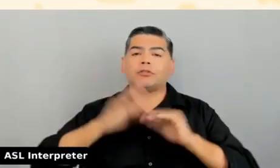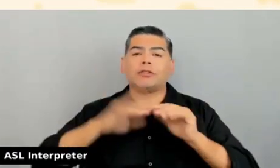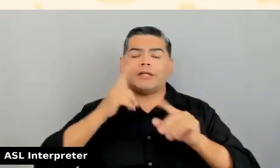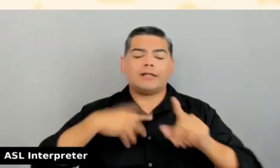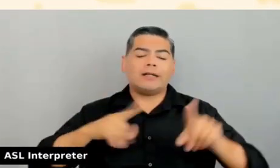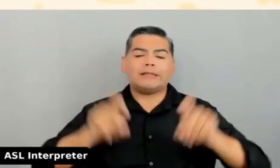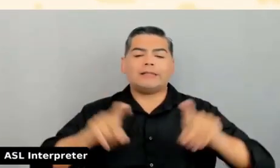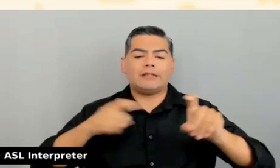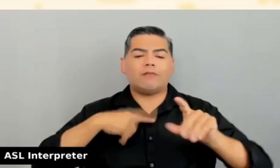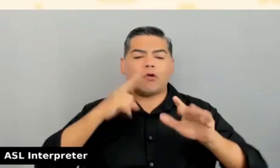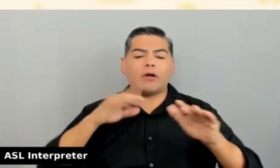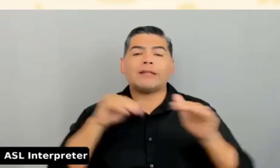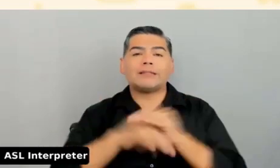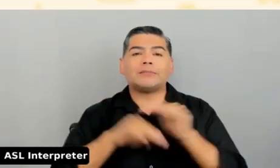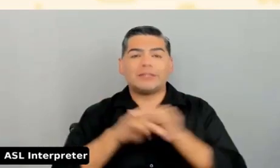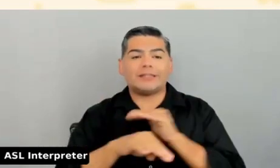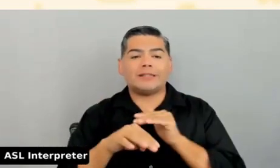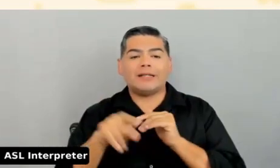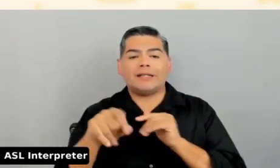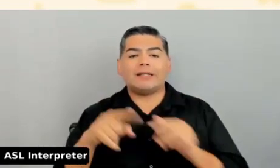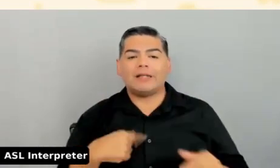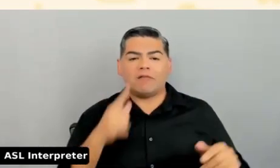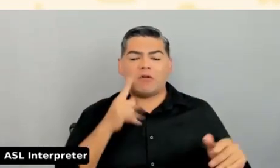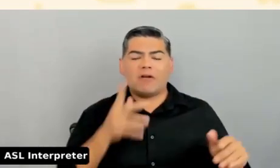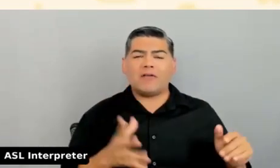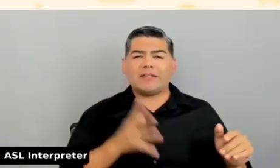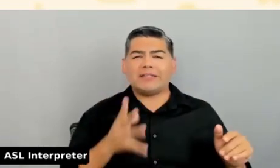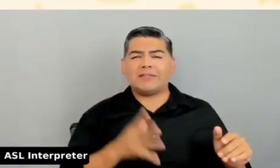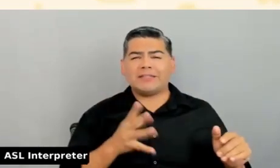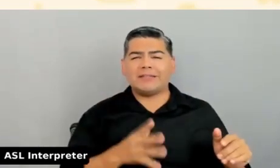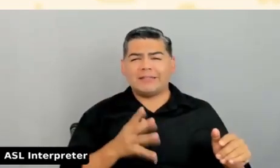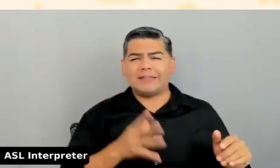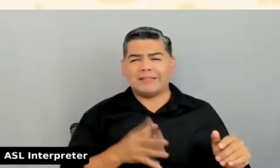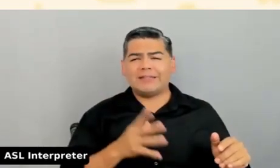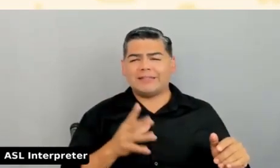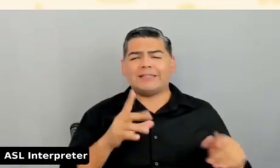and they are pushed for fancy features.